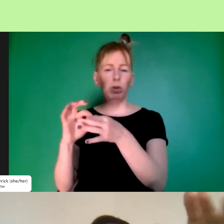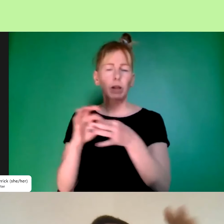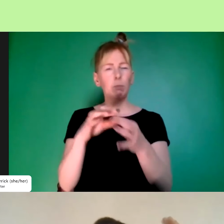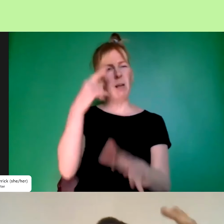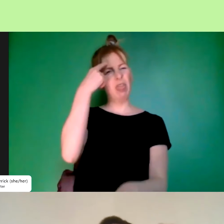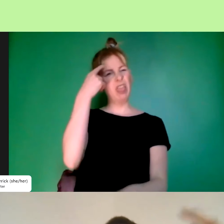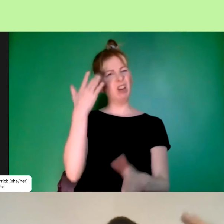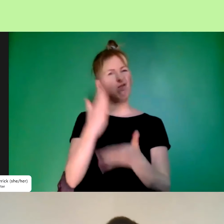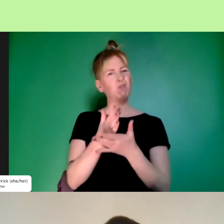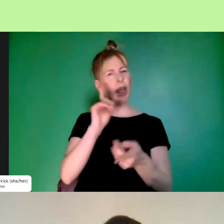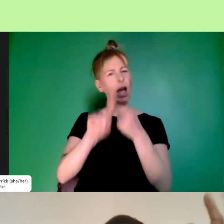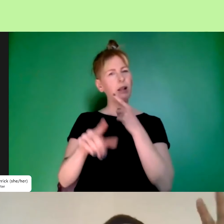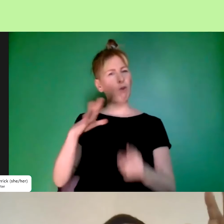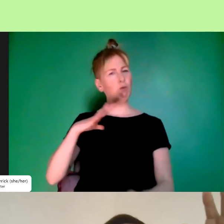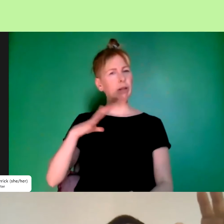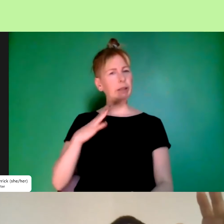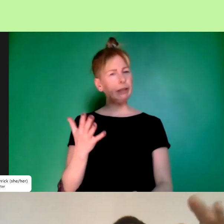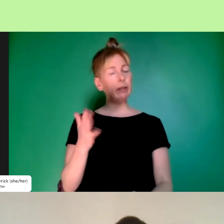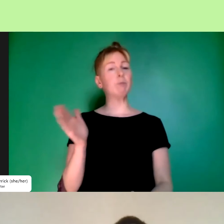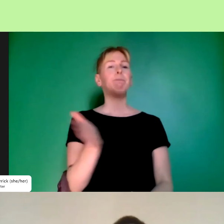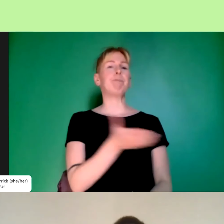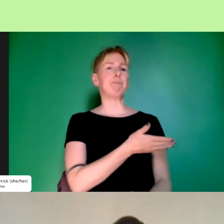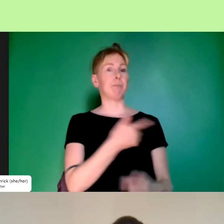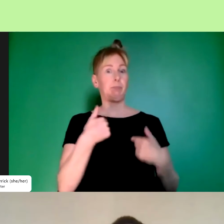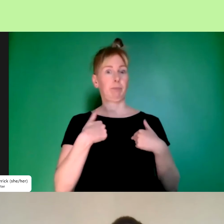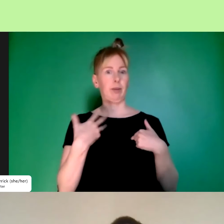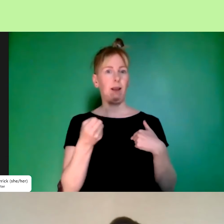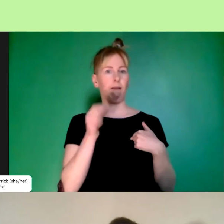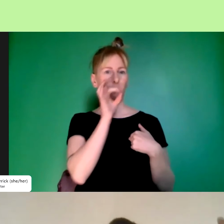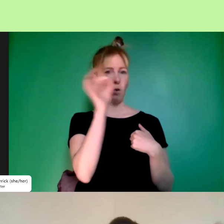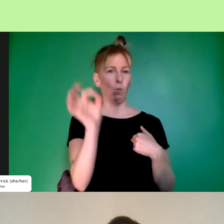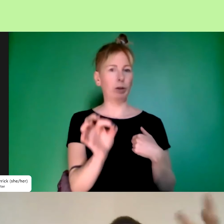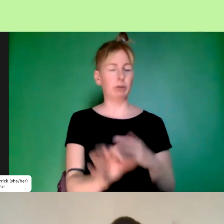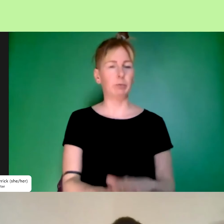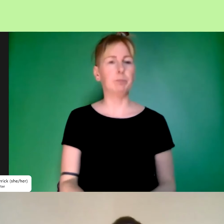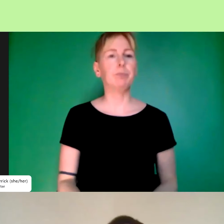So I have a question I'd like to put to you, which is a question I've been asking myself